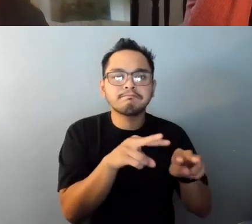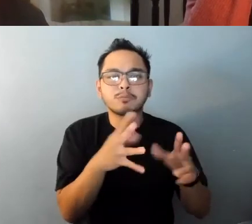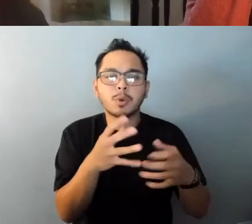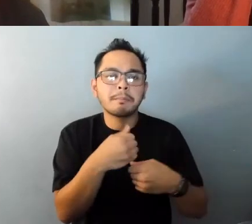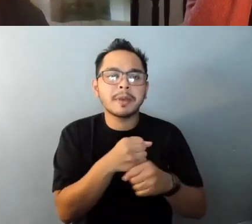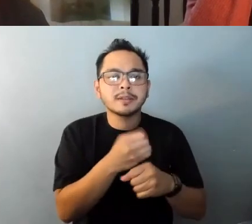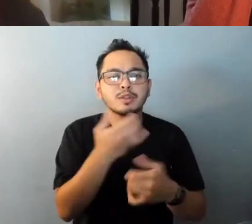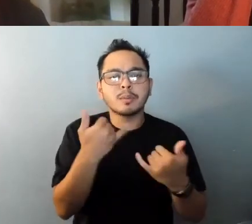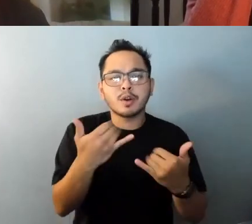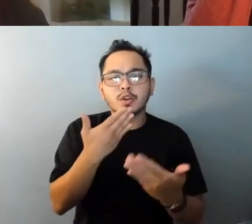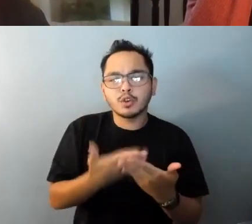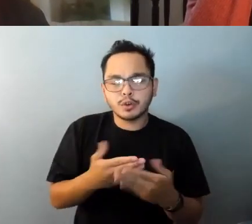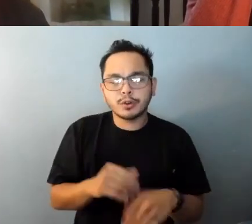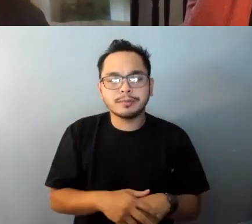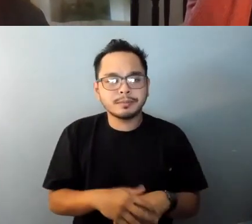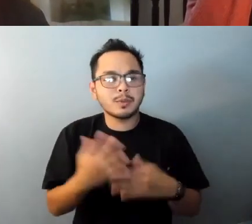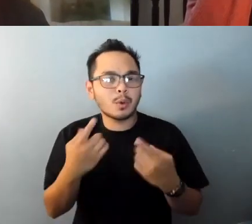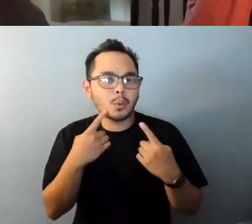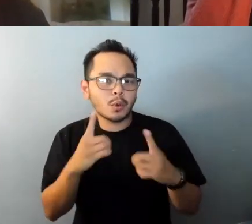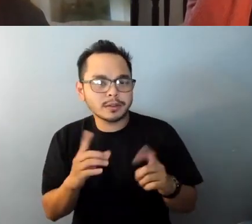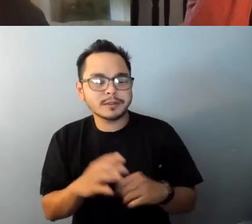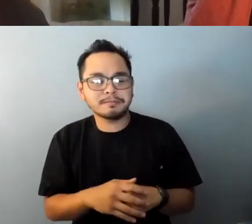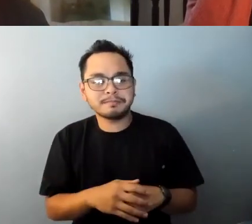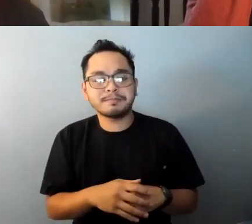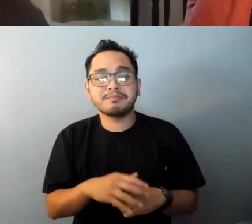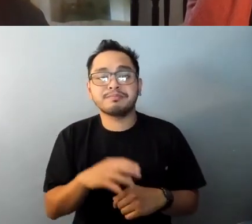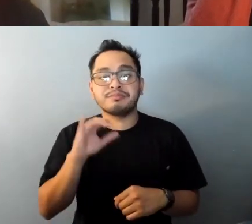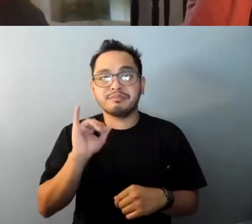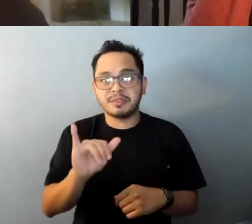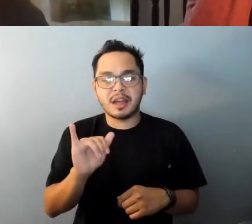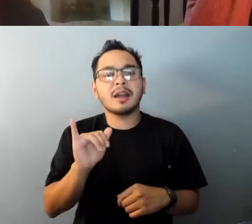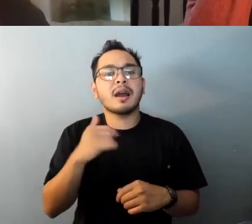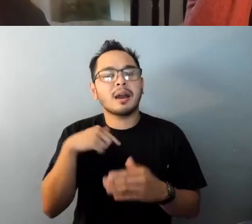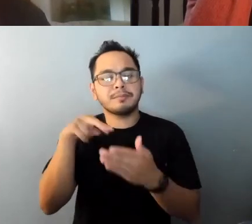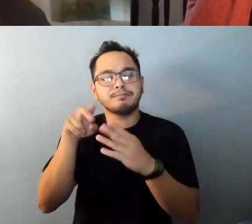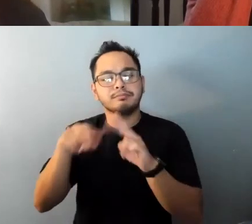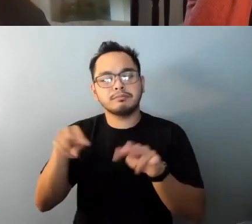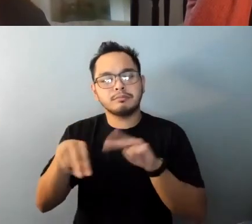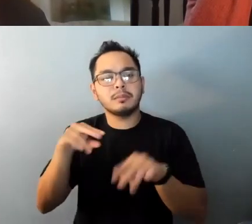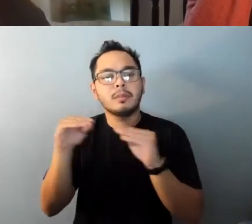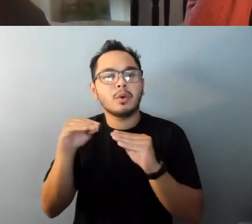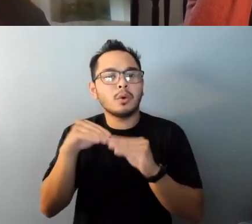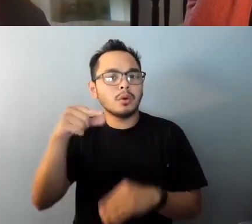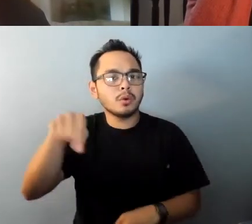The (unknown term) itself comes for my readings into queer spaces and queer clubs, my focus